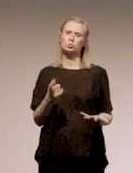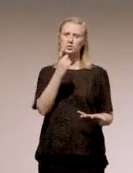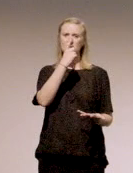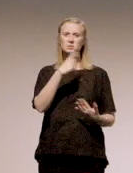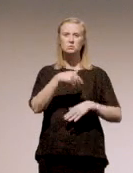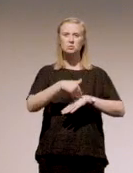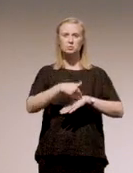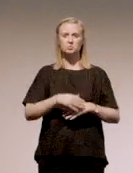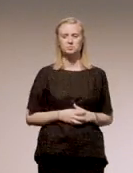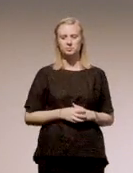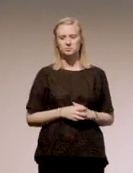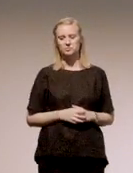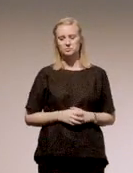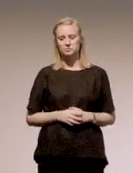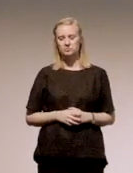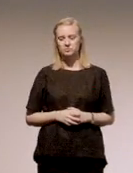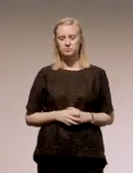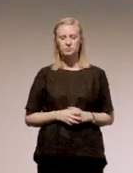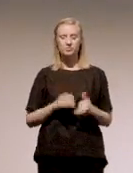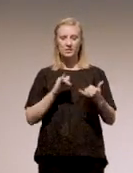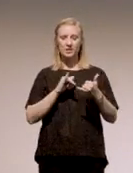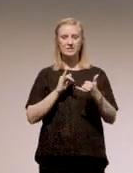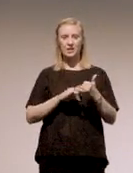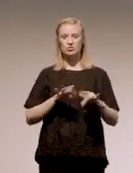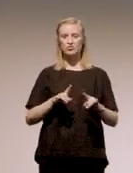So in South Australia, I head up a thing called the Office for Digital Government.